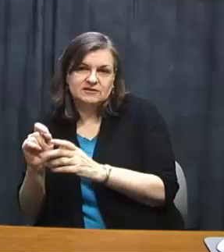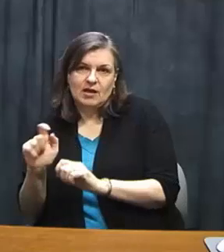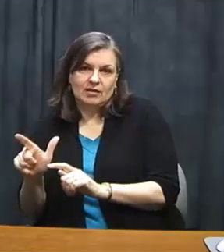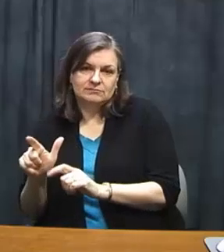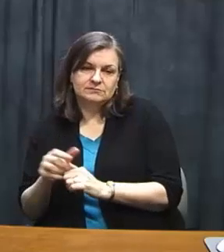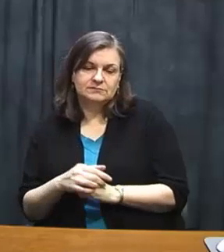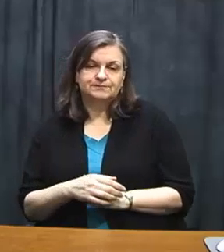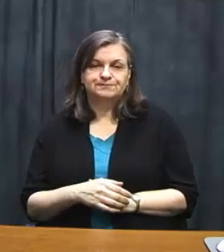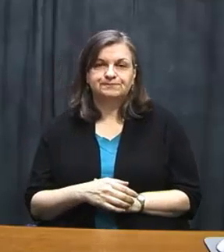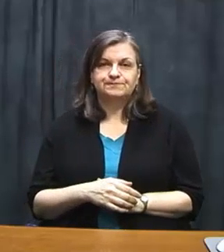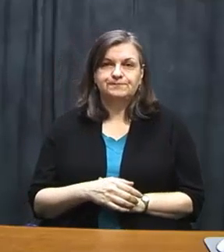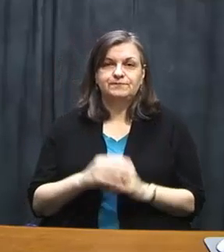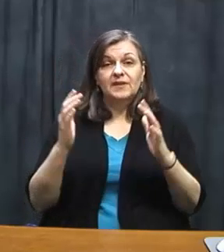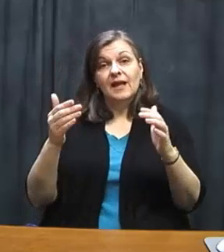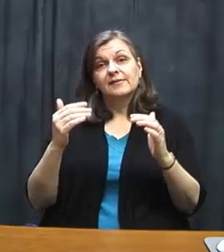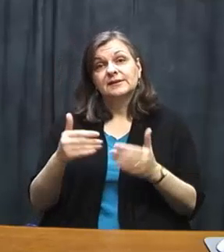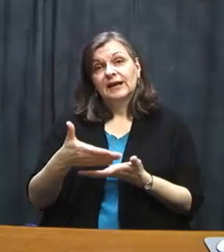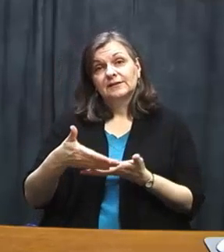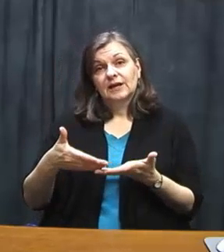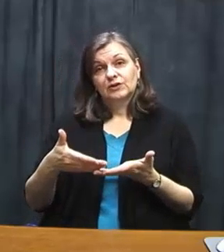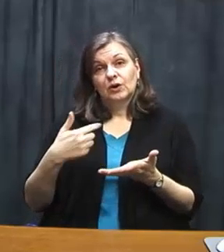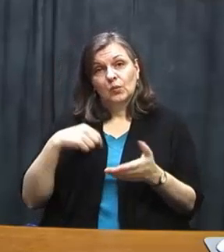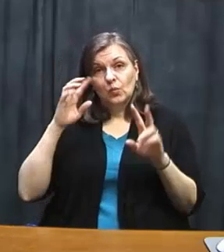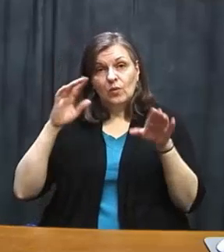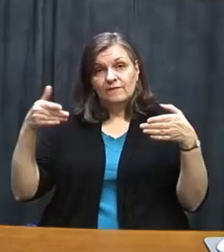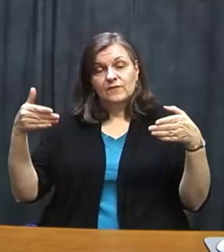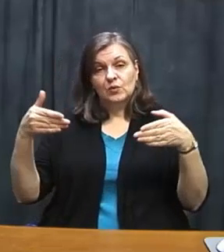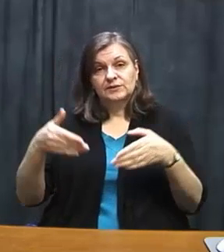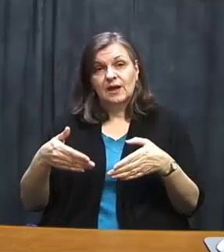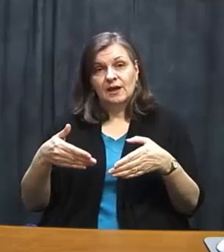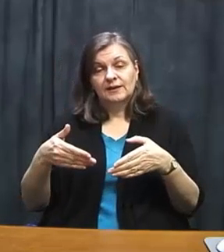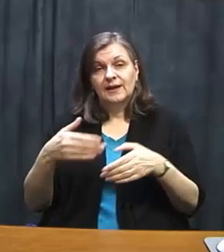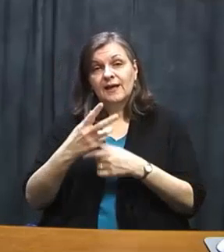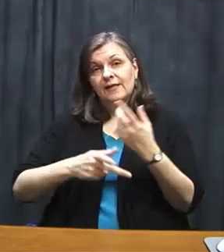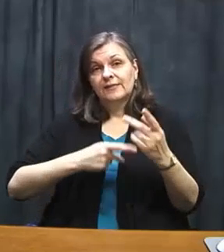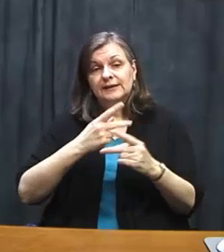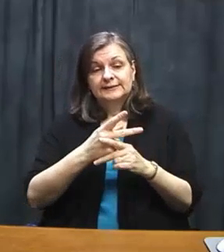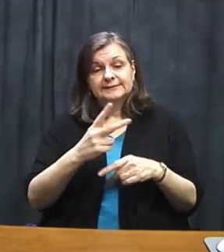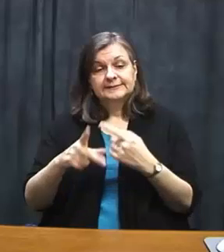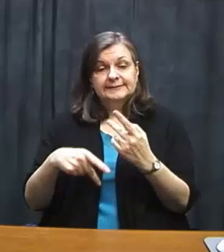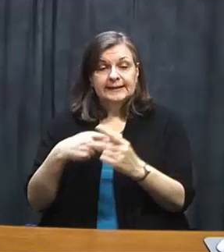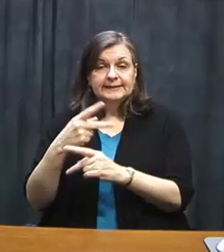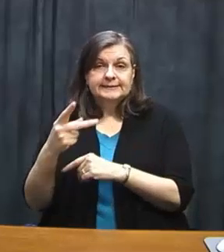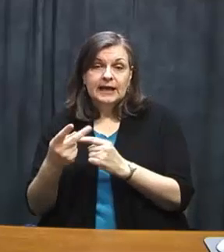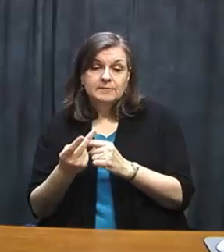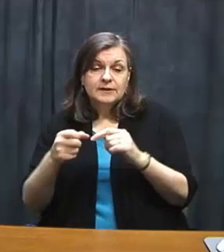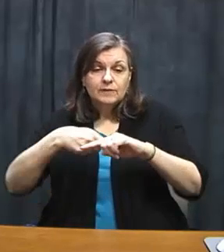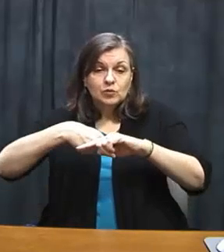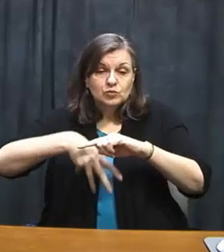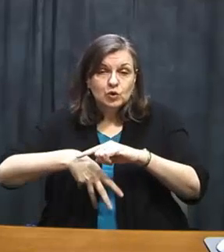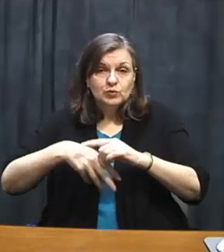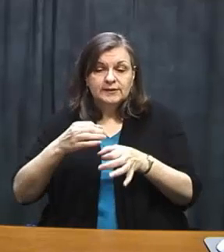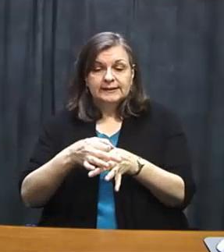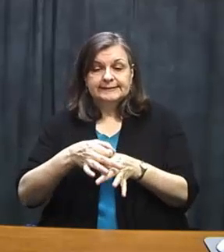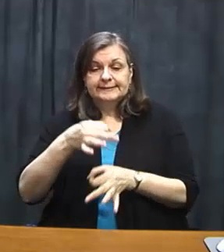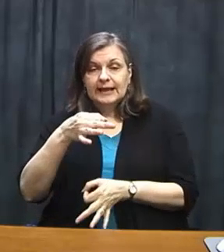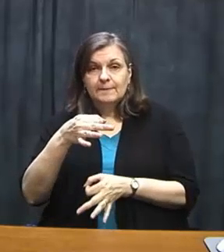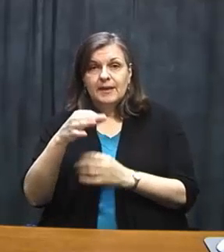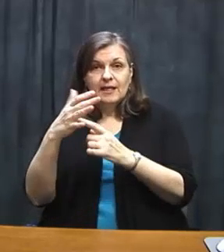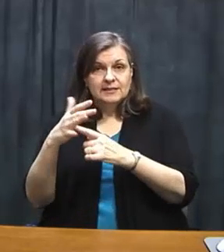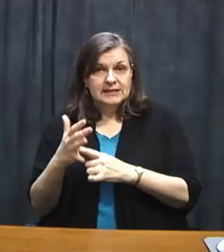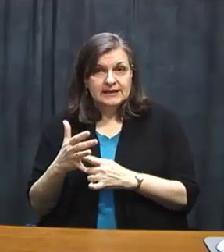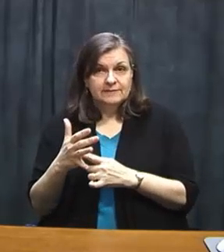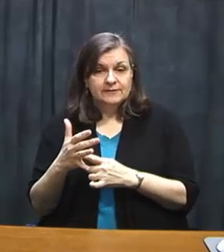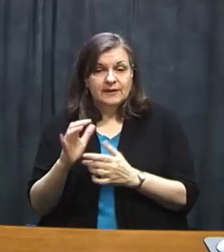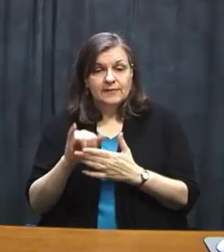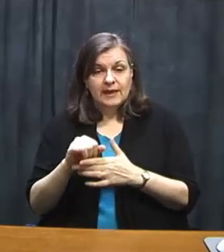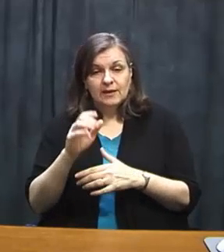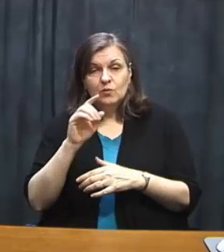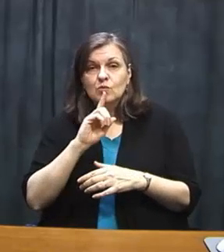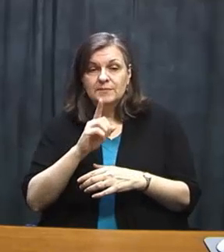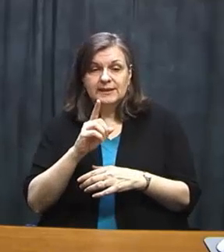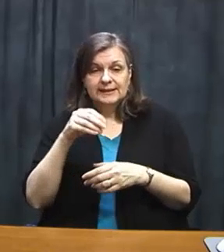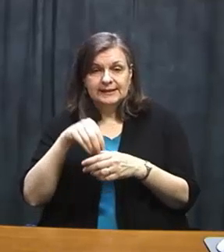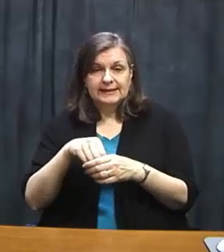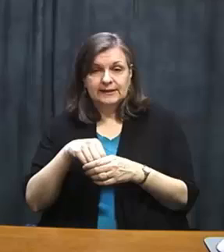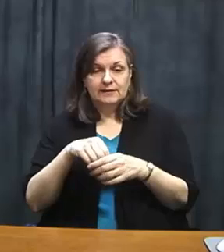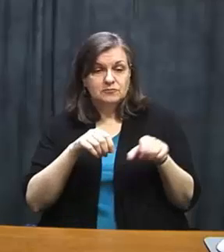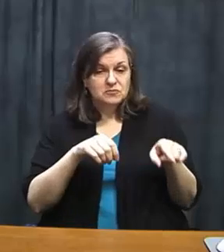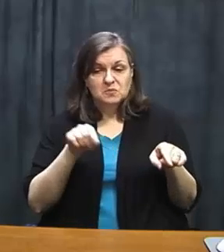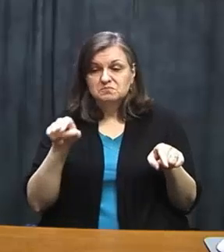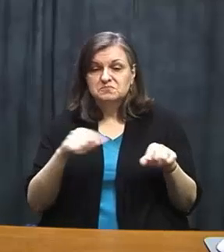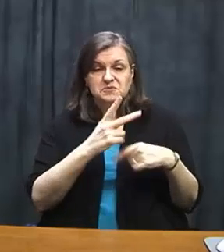in our next section what will focus on is the types of roots, stems and leaves that can be present in the different plants